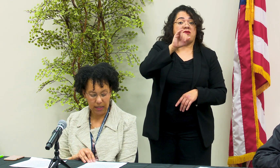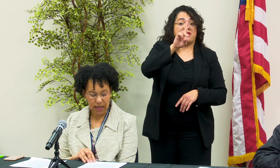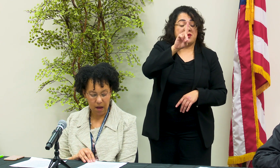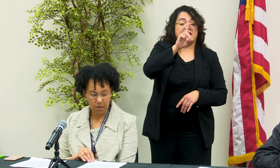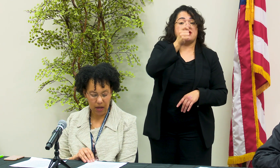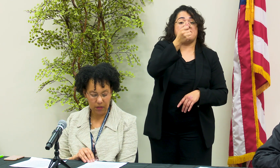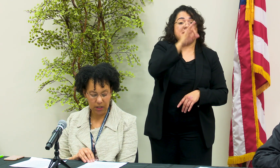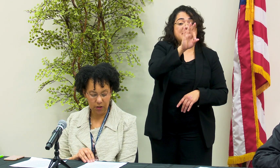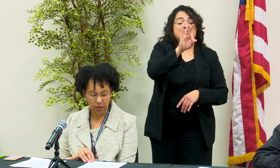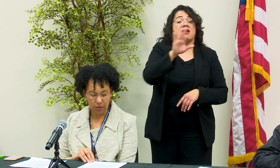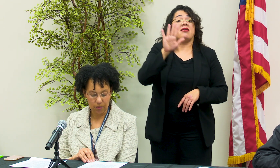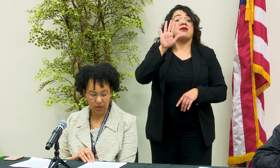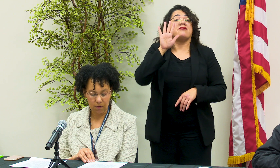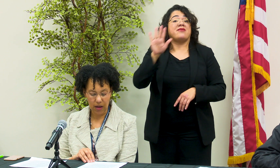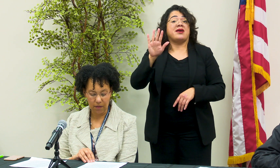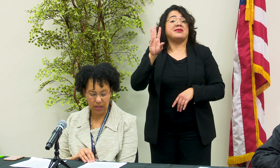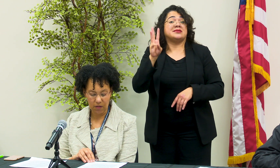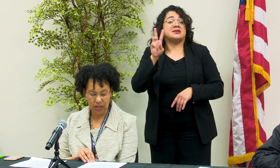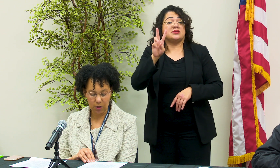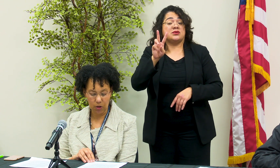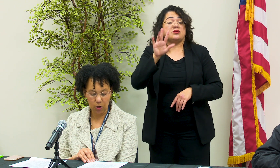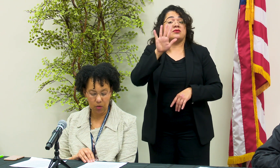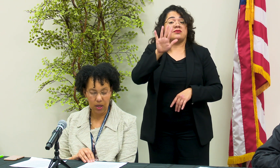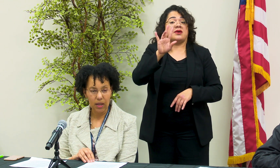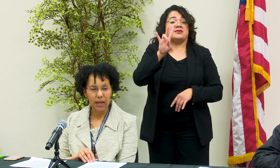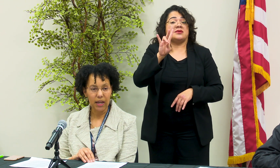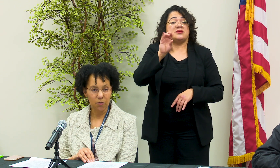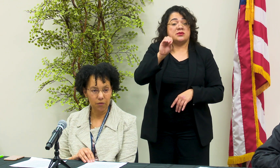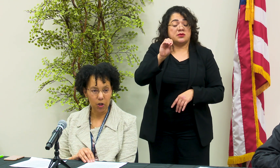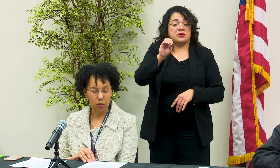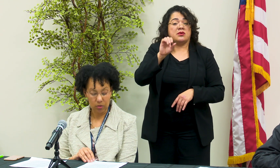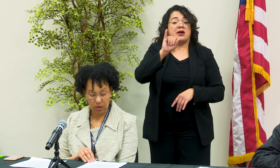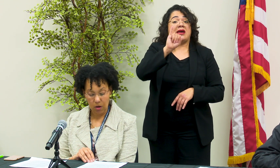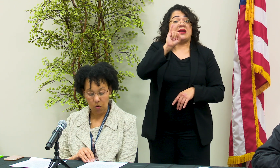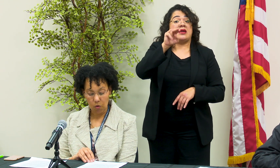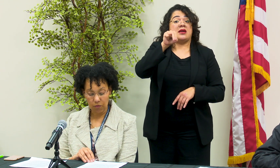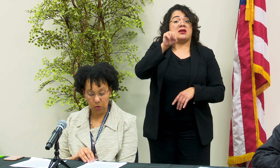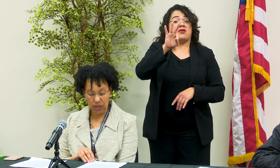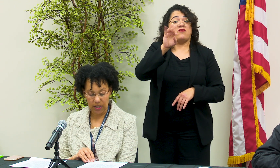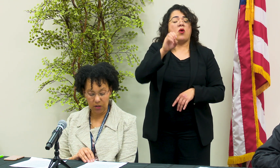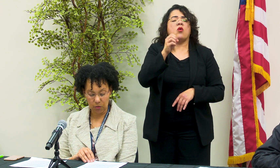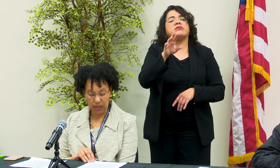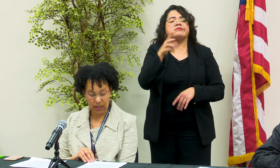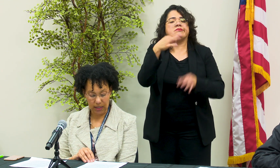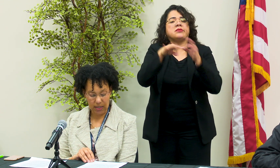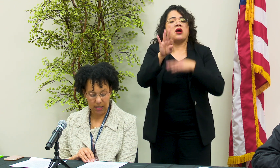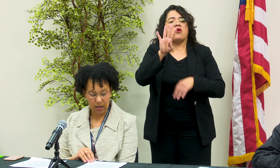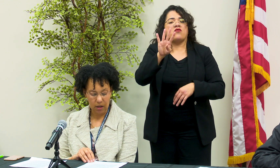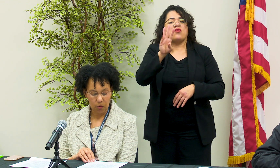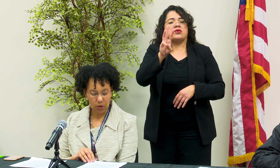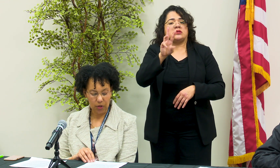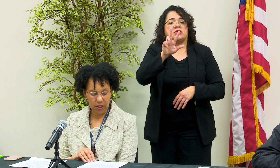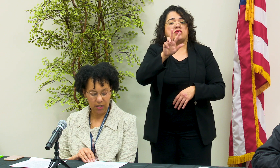at (562) 570-4636 with questions